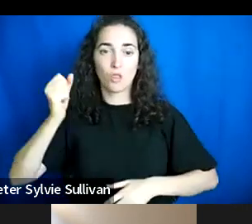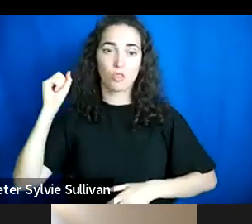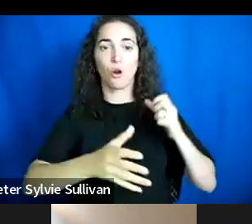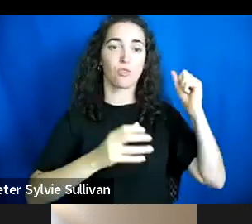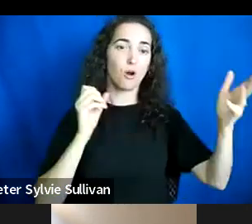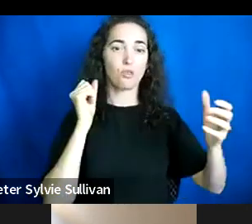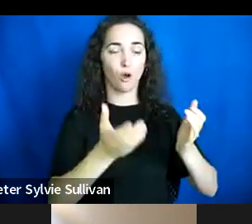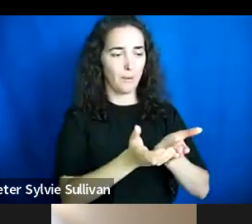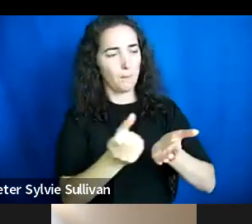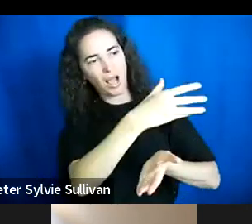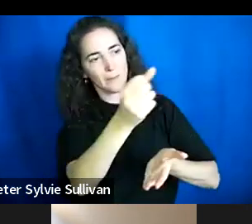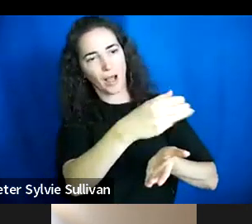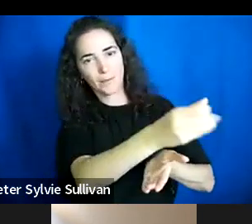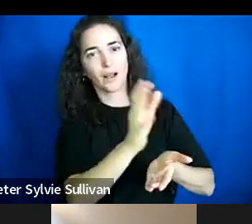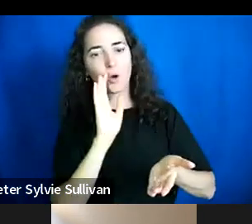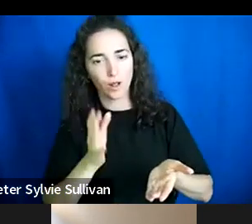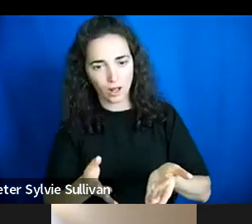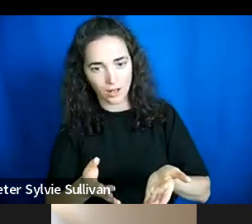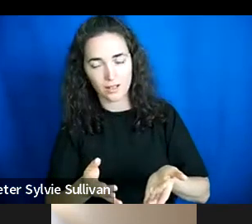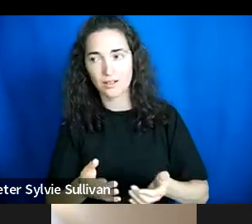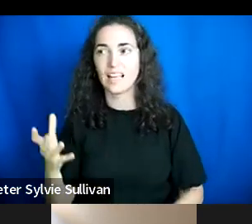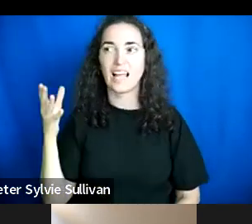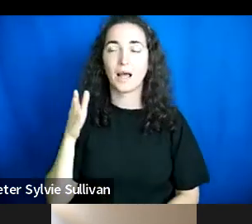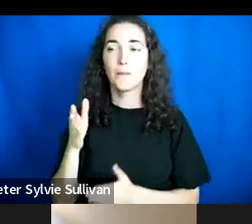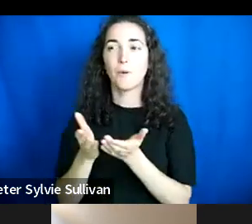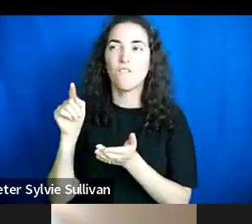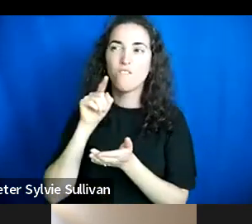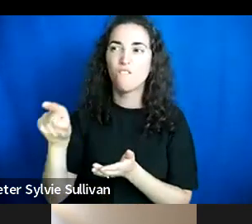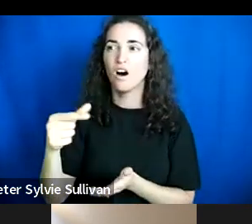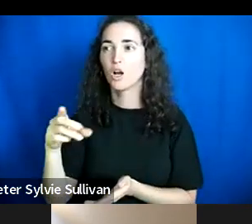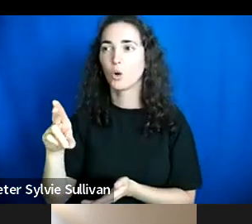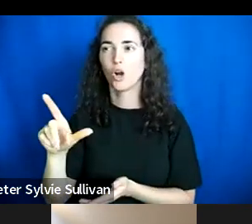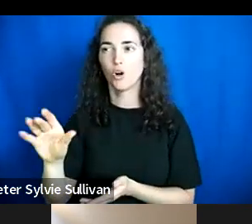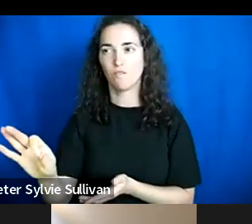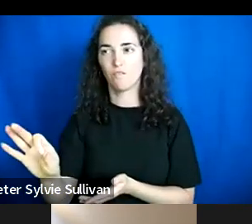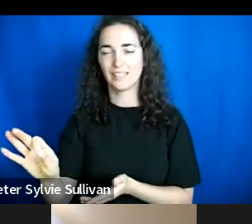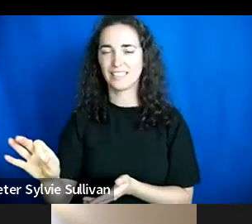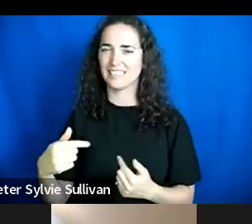You know we're gonna be going out in the golf I I just don't seeing the you know.